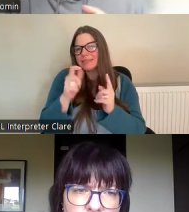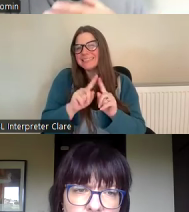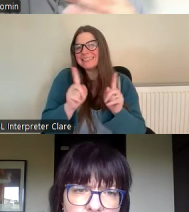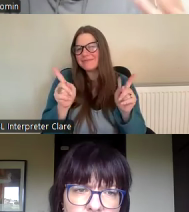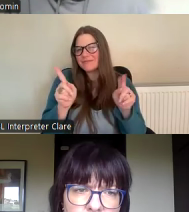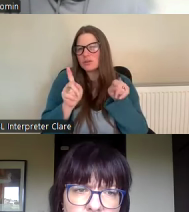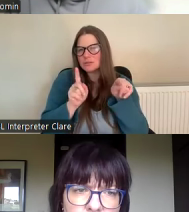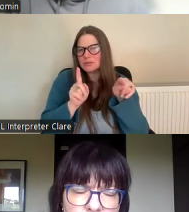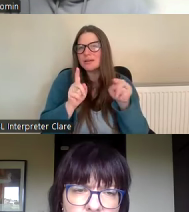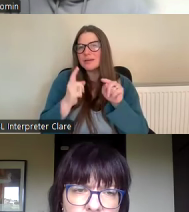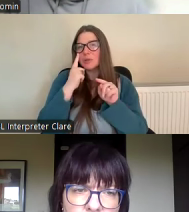we've got Performance Max.